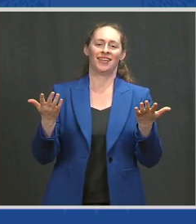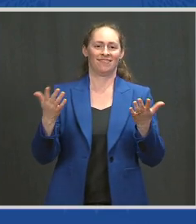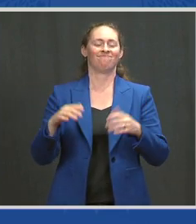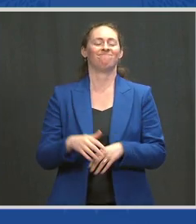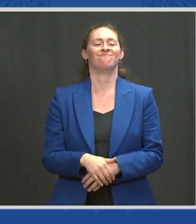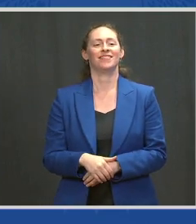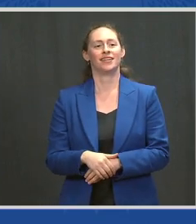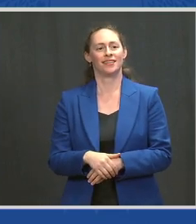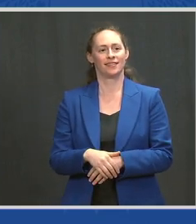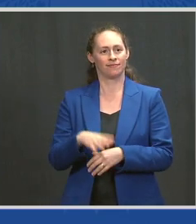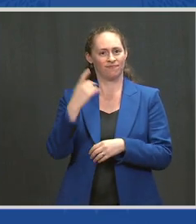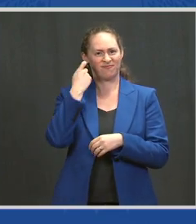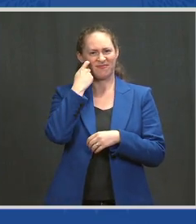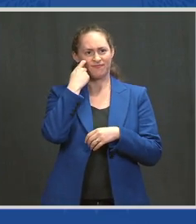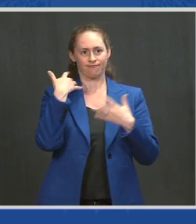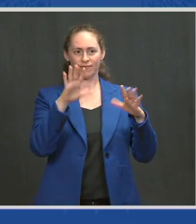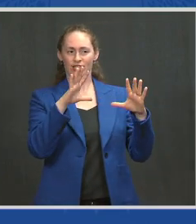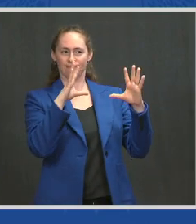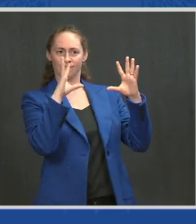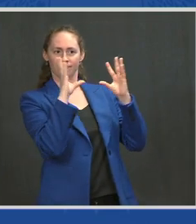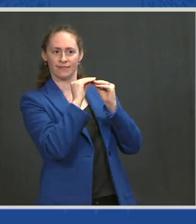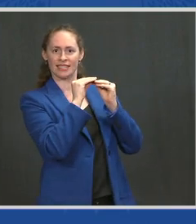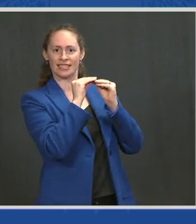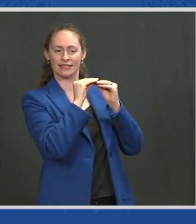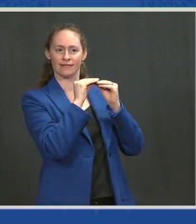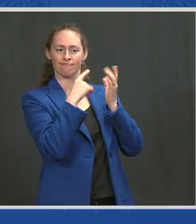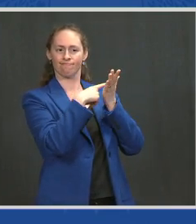the last meeting of this week's long trip,